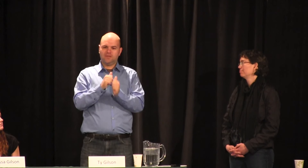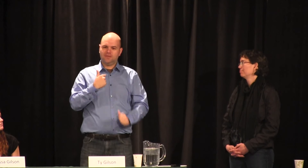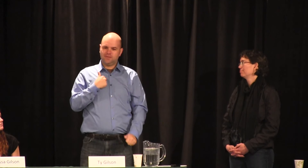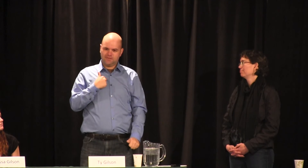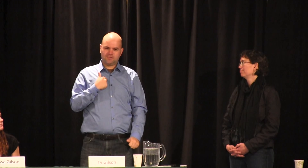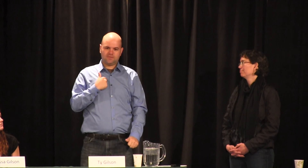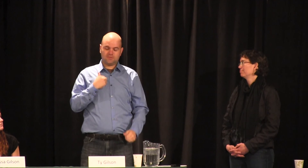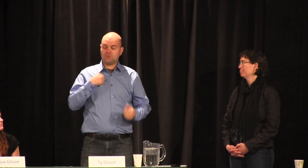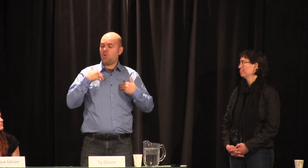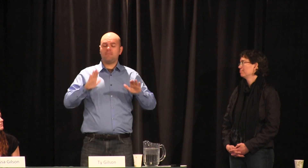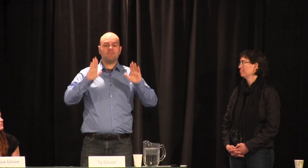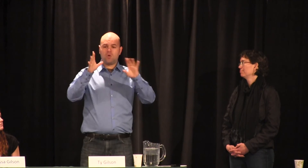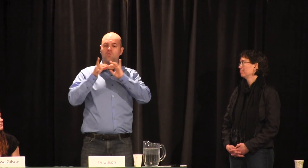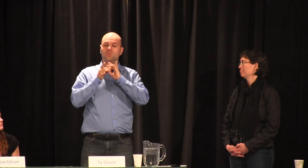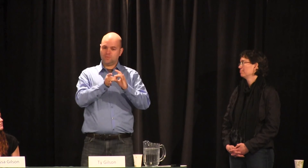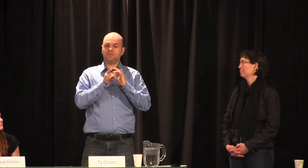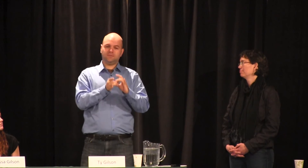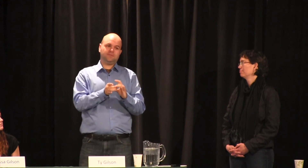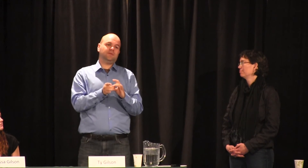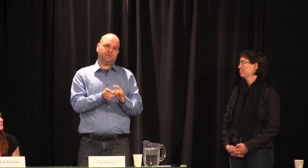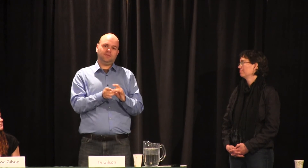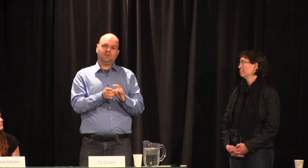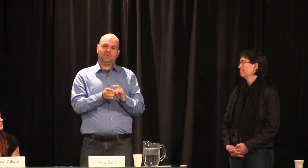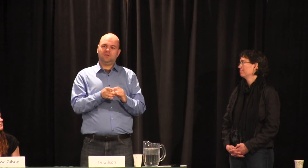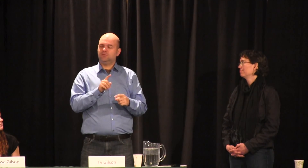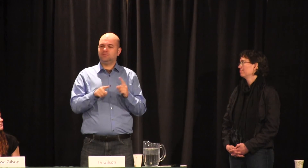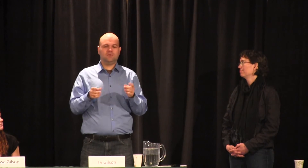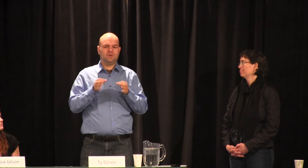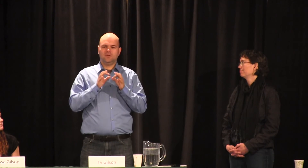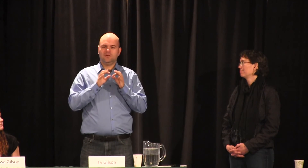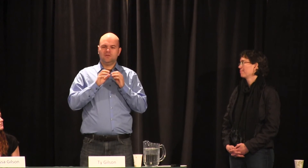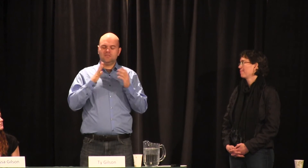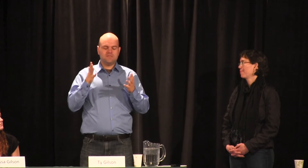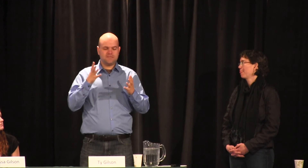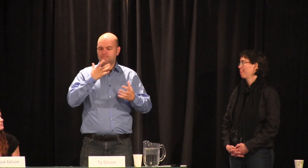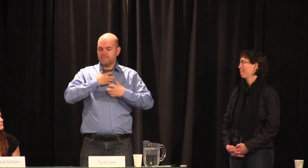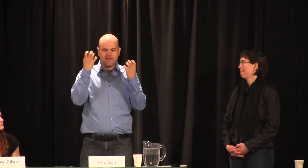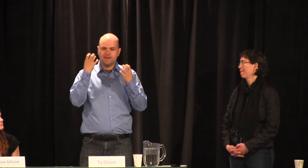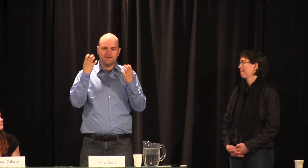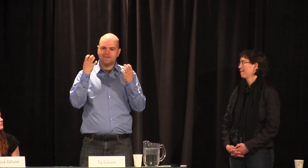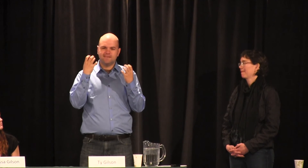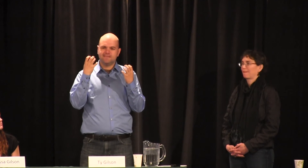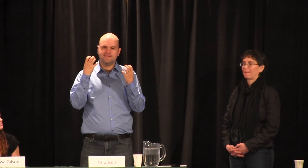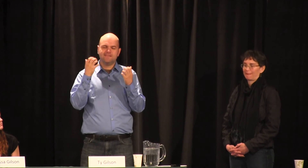I was happy, they were really patient. You know, and I had a god rapport with -- good rapport with them, but I was so angry